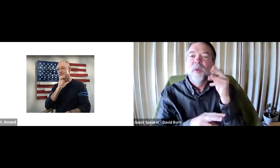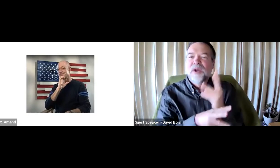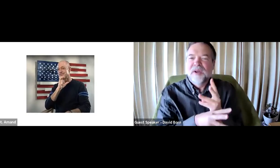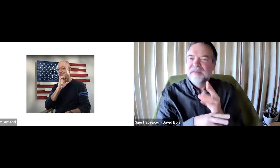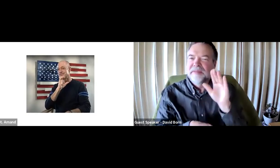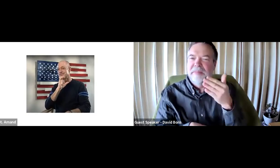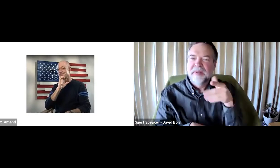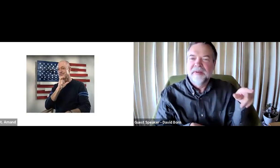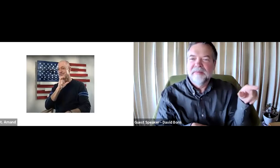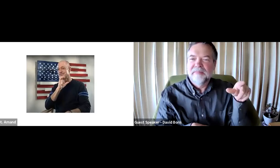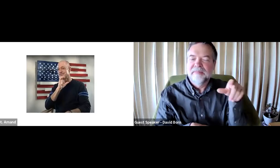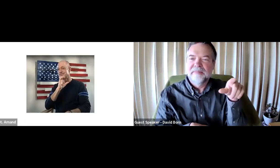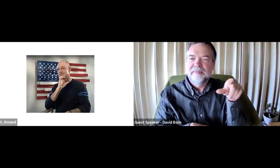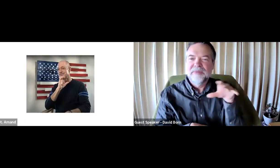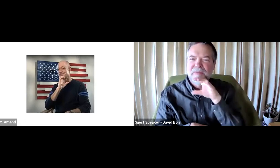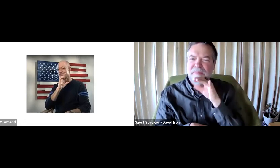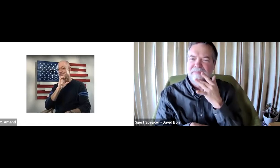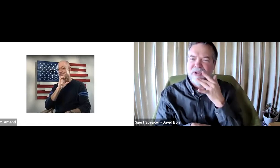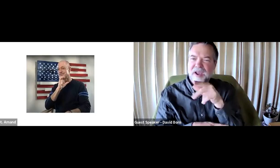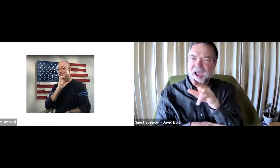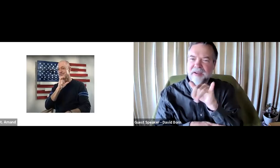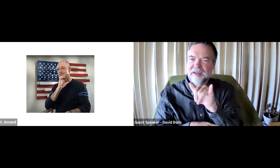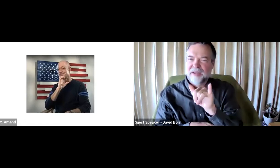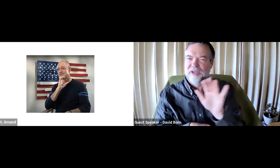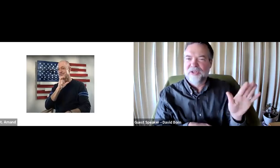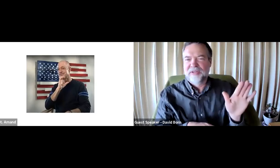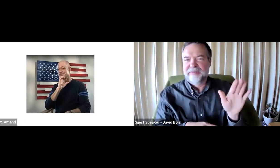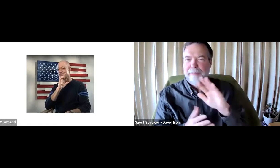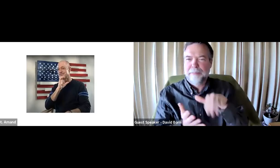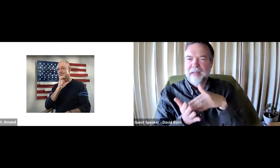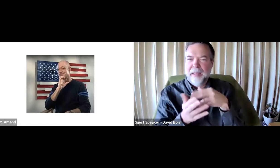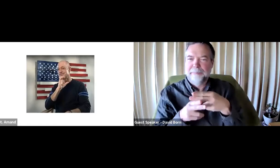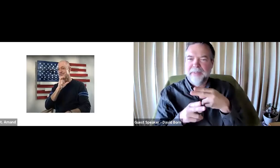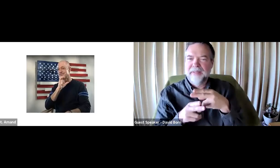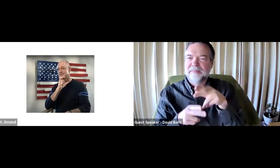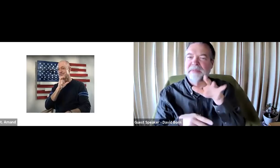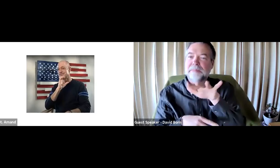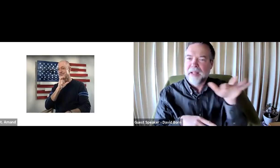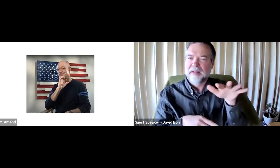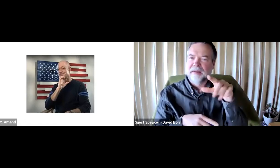"C" on the chin, like I just showed you, but when he graduated, he preferred to use Guy,